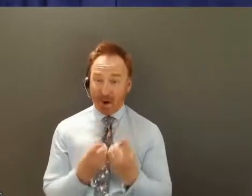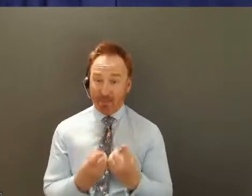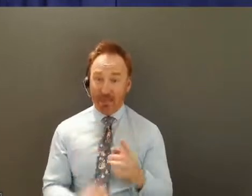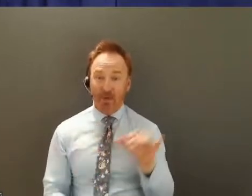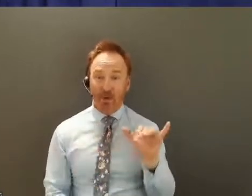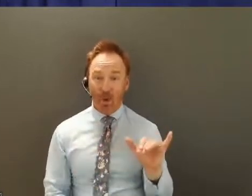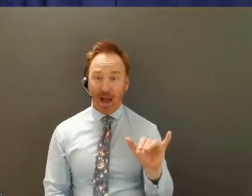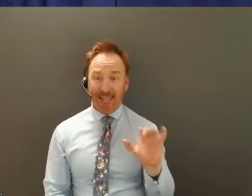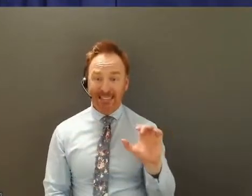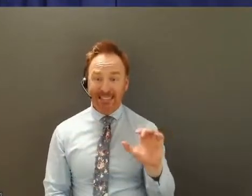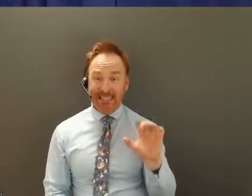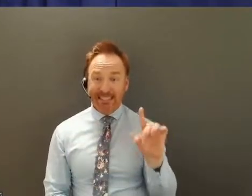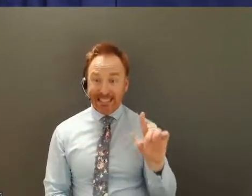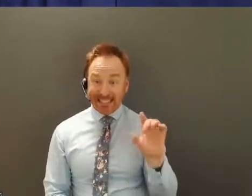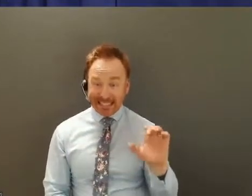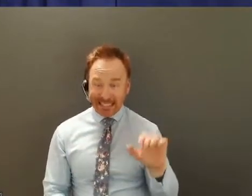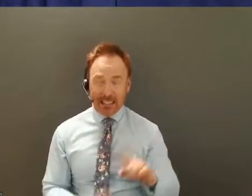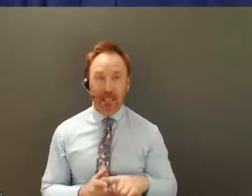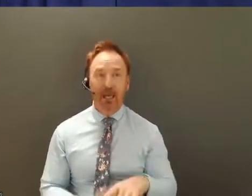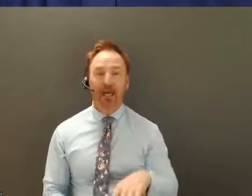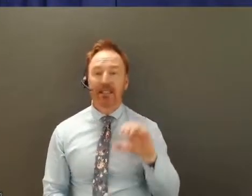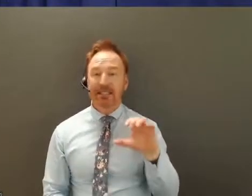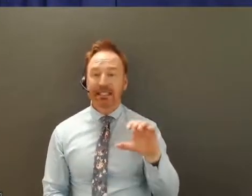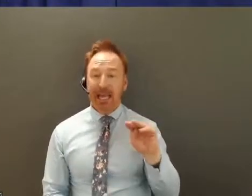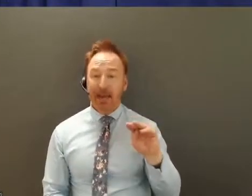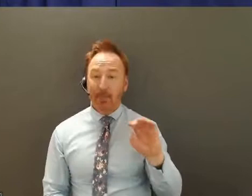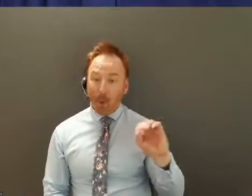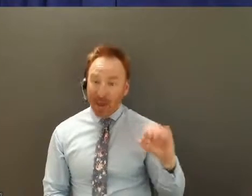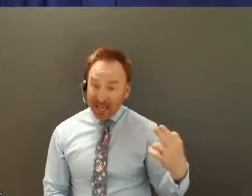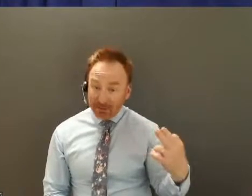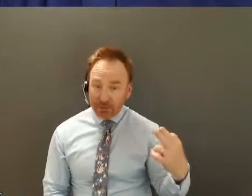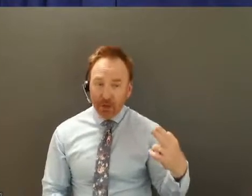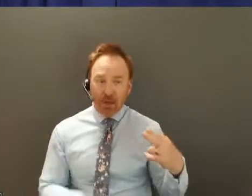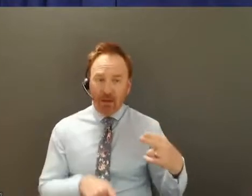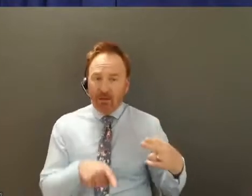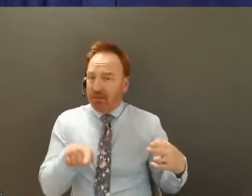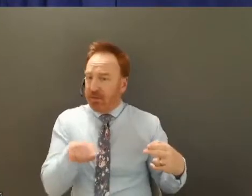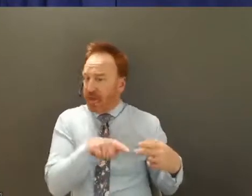current outbreak has begun, you